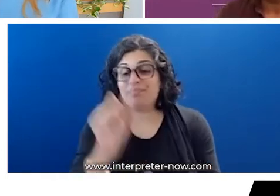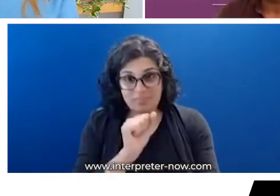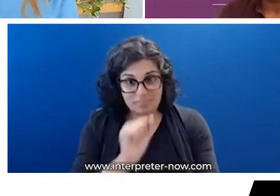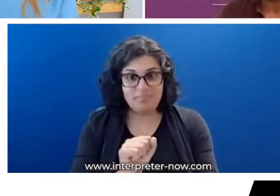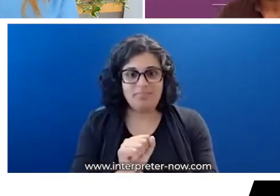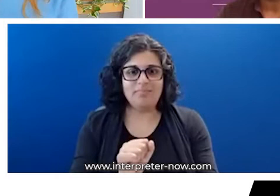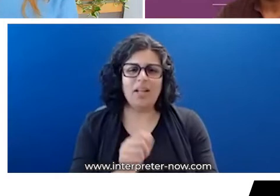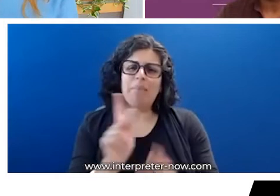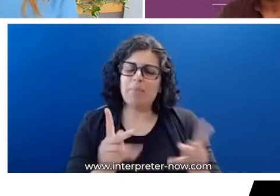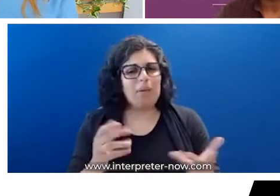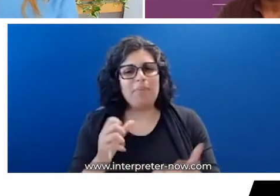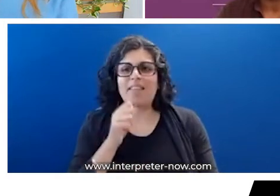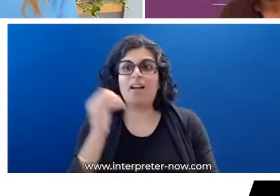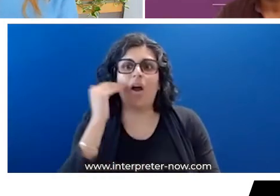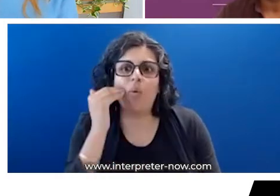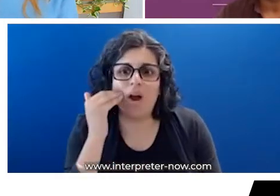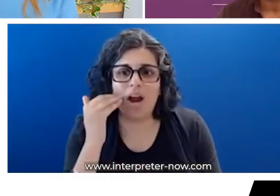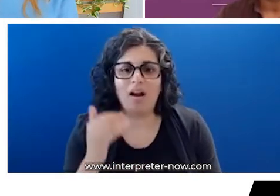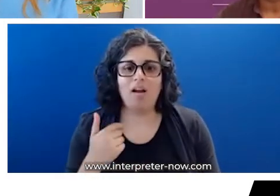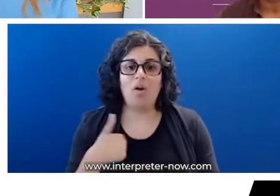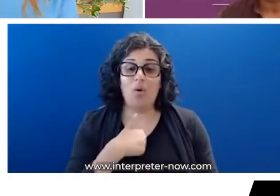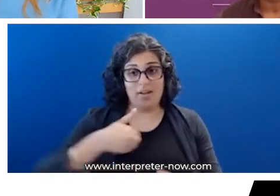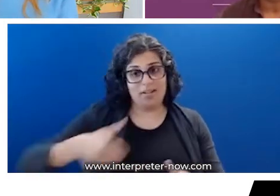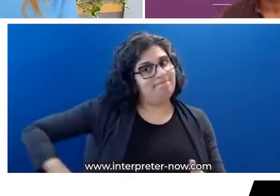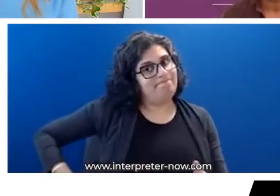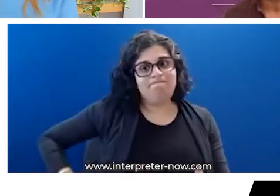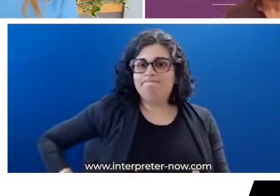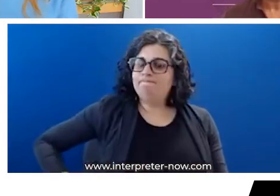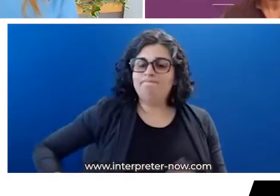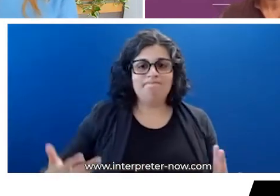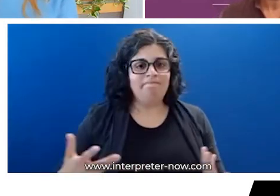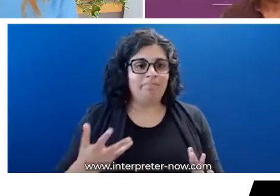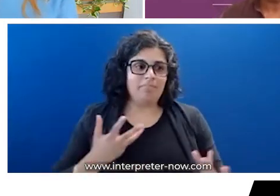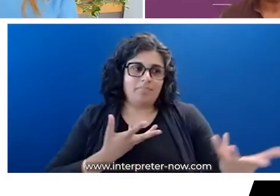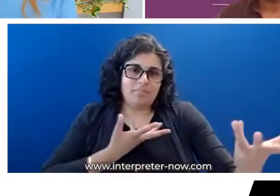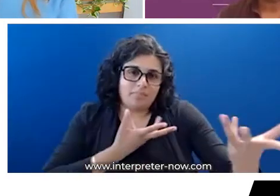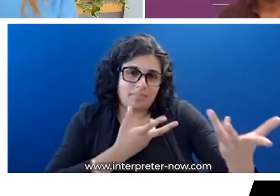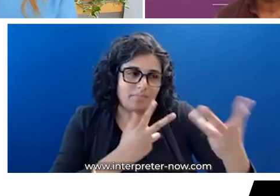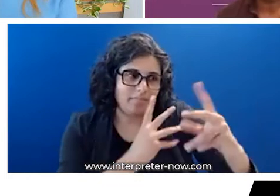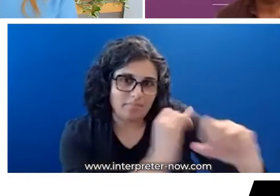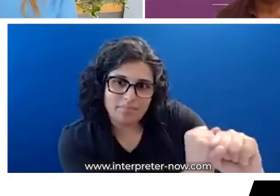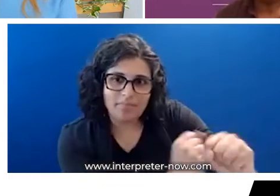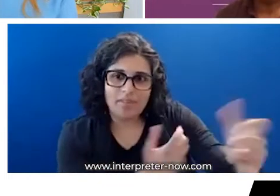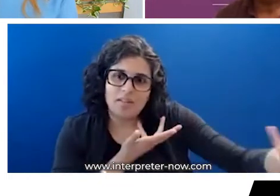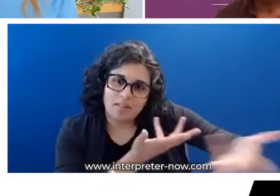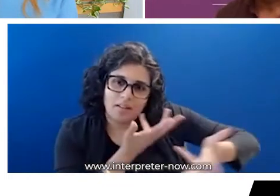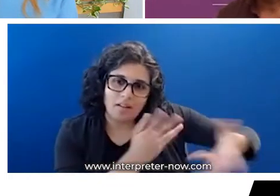You know, we are creatures of habit. We are conditioned to kind of gravitate toward people who are sharing a physical space with.